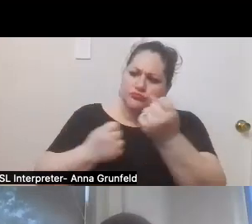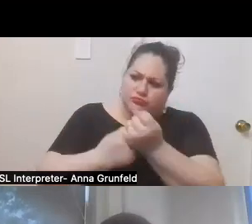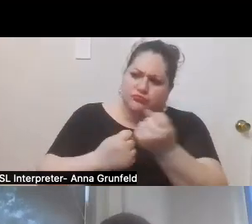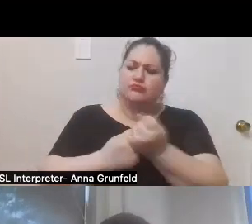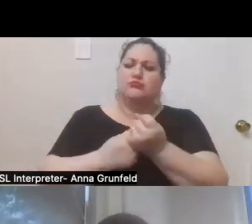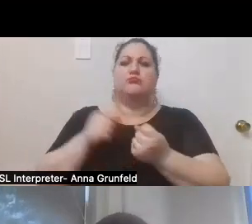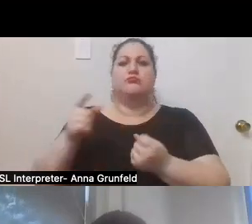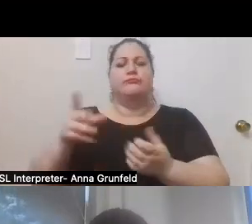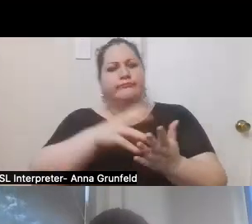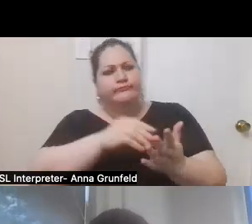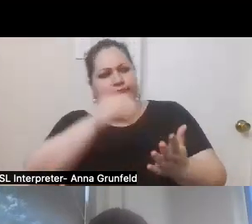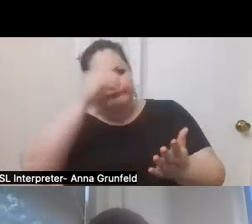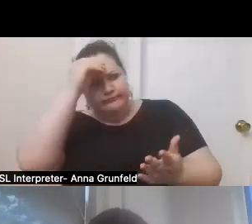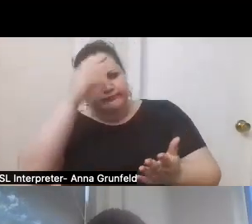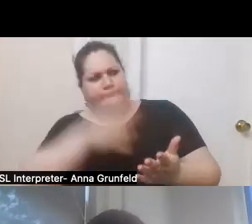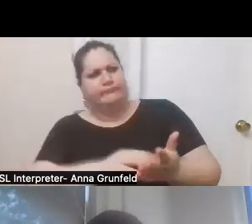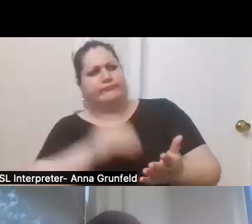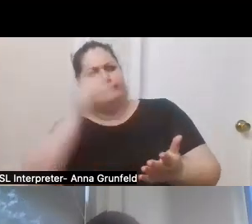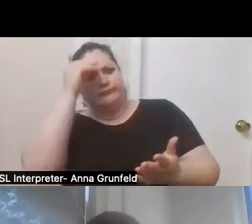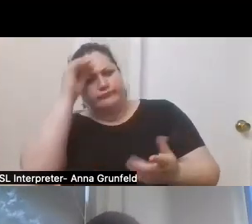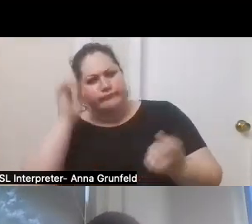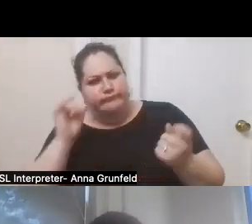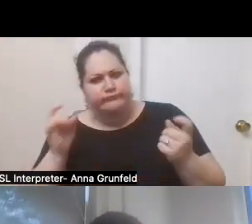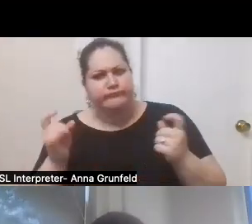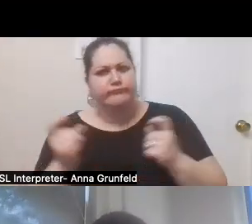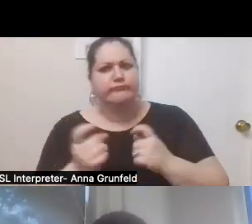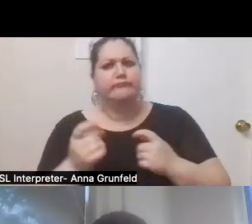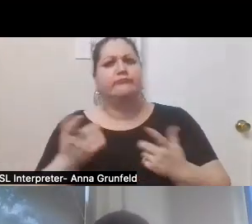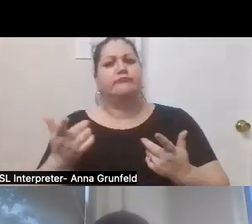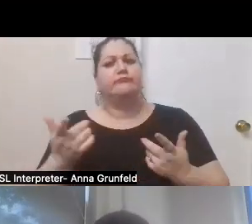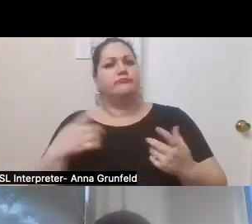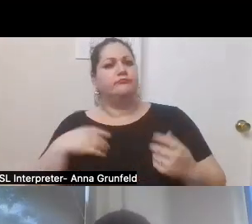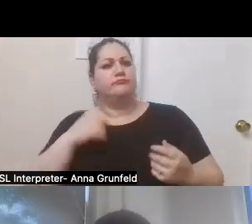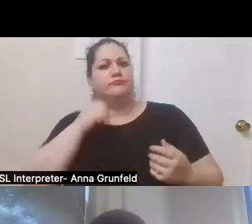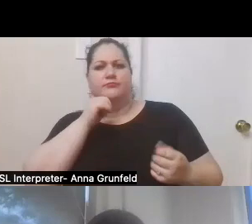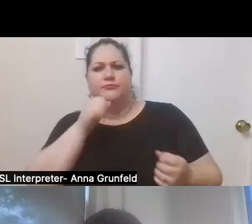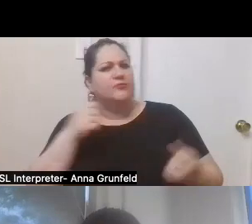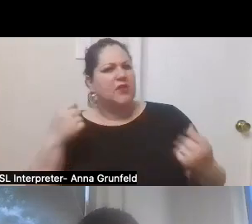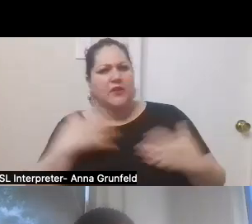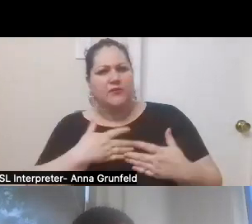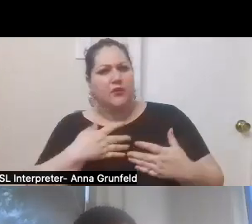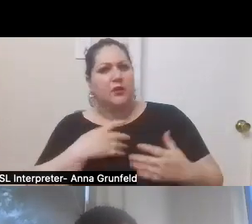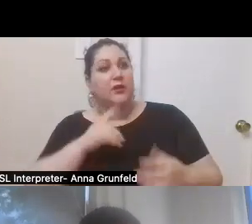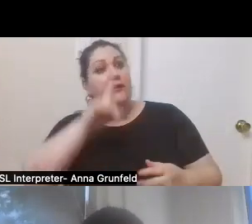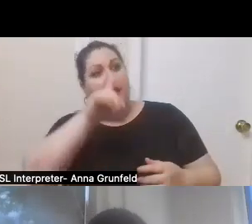of not being afraid to ask questions and, and having that confidence and believing yourself.